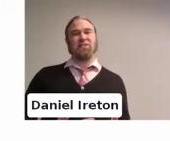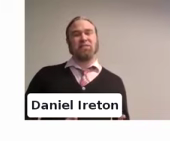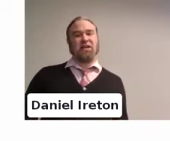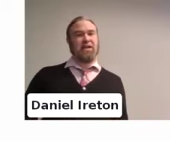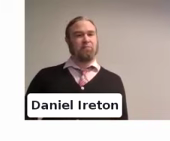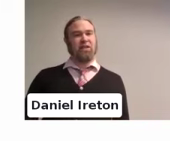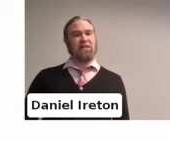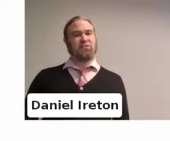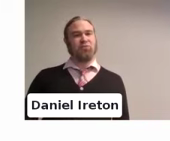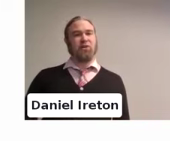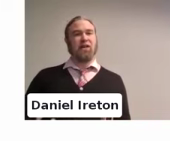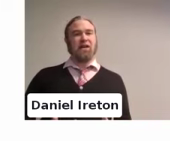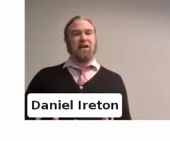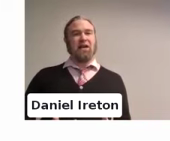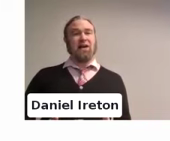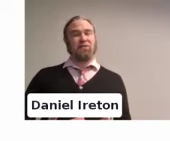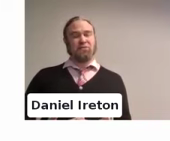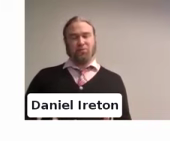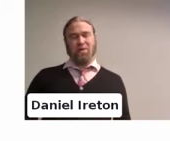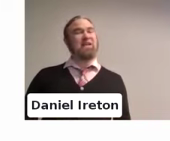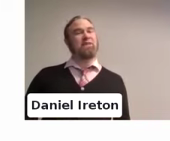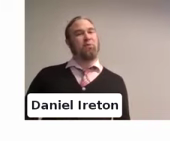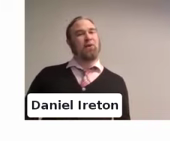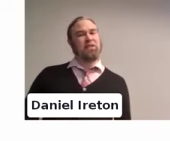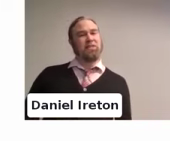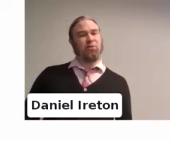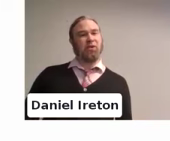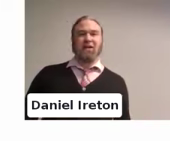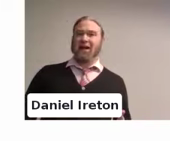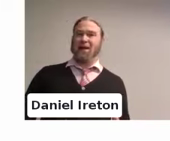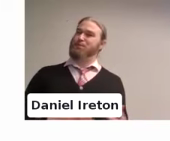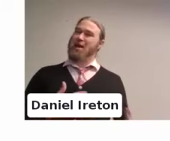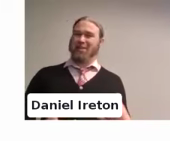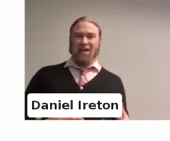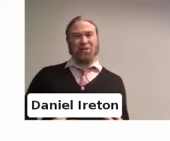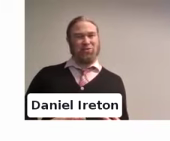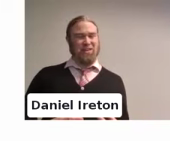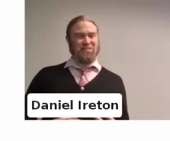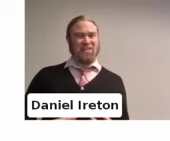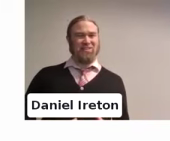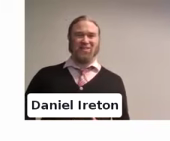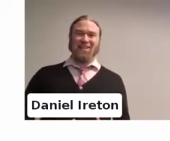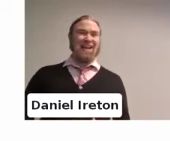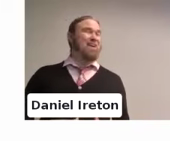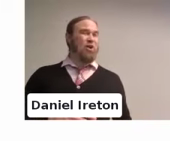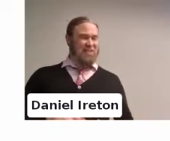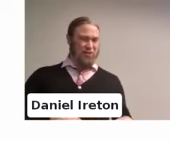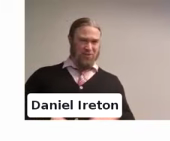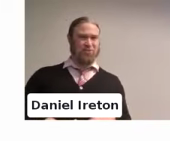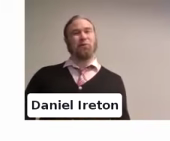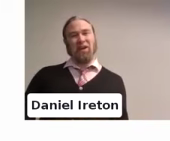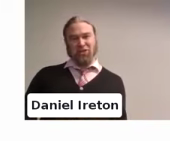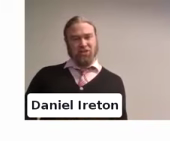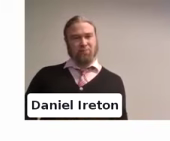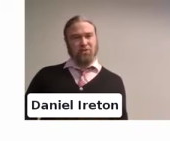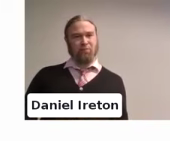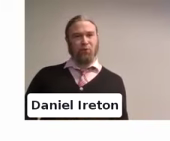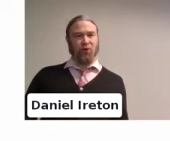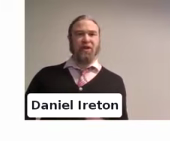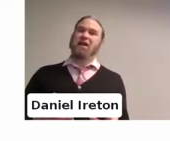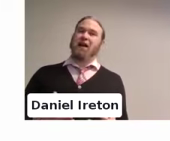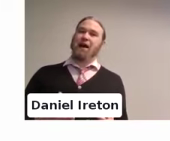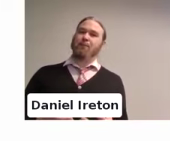Iterative games tend to have lot more of those.